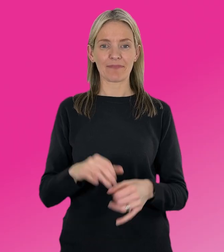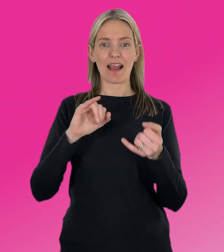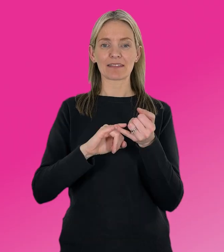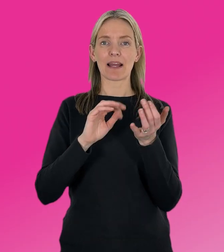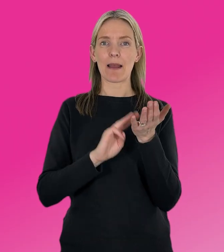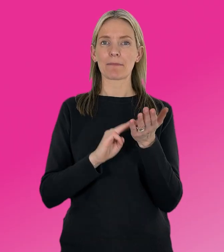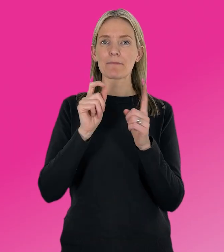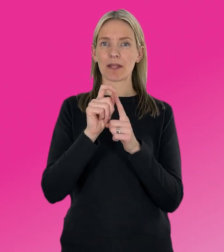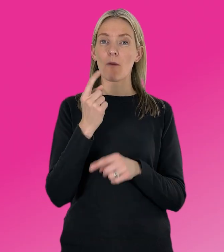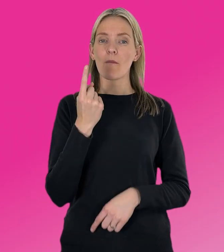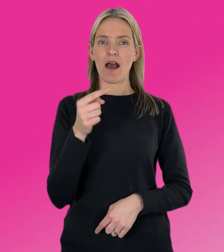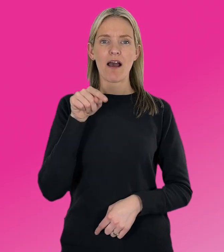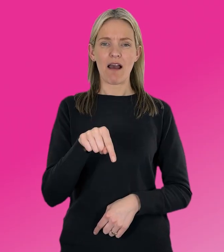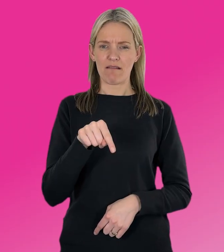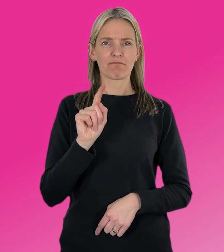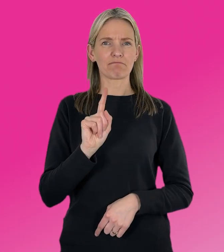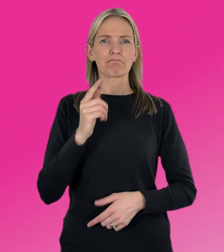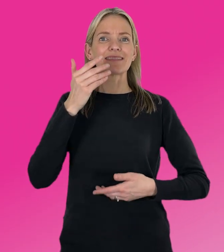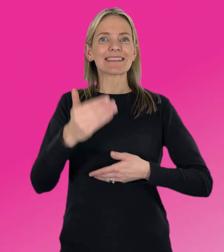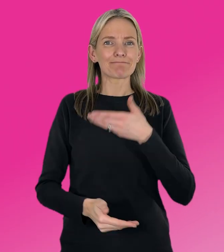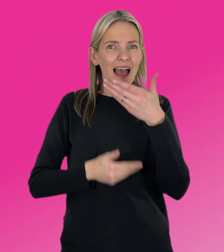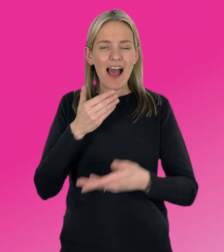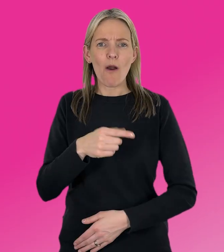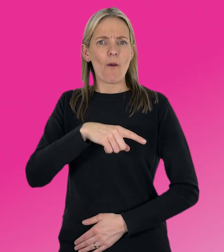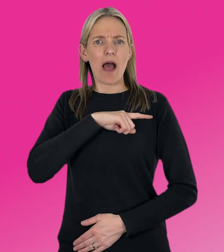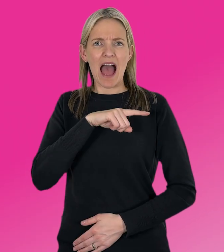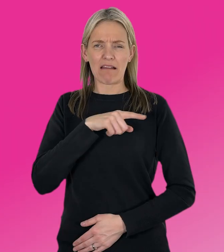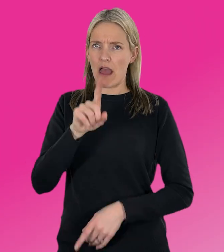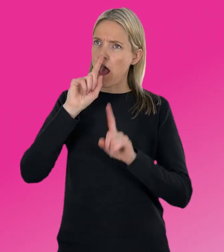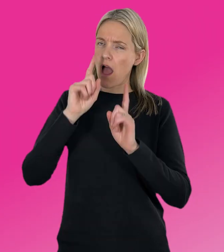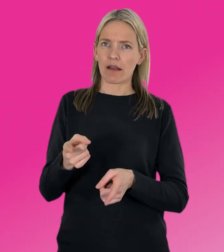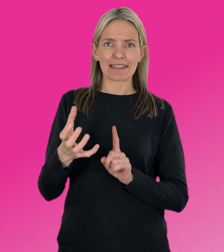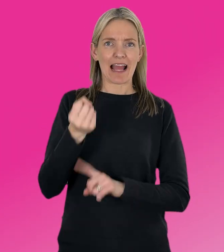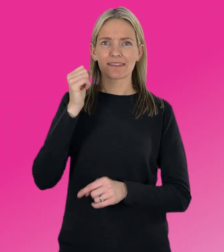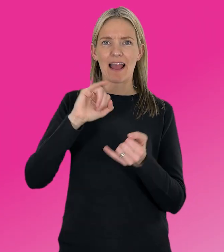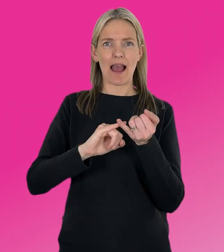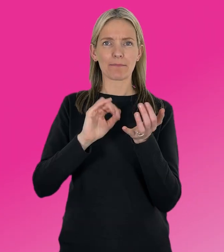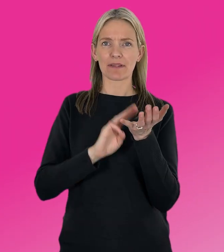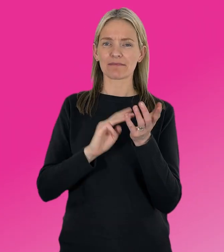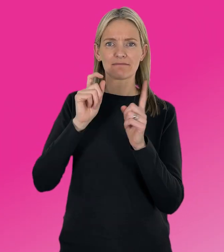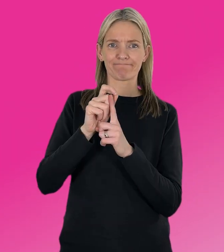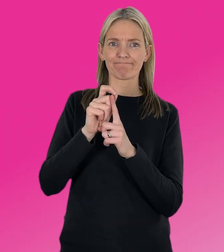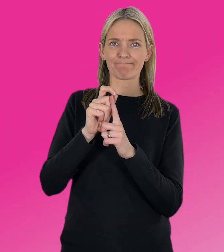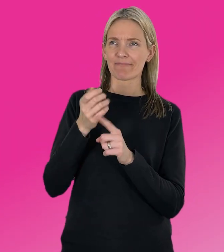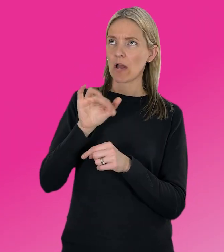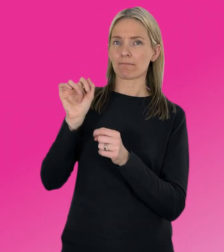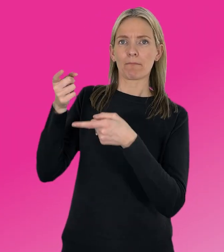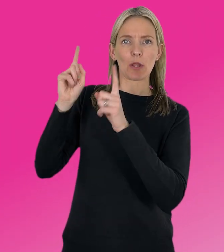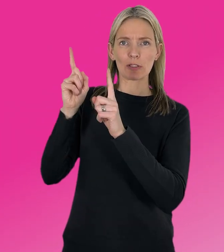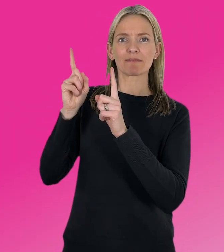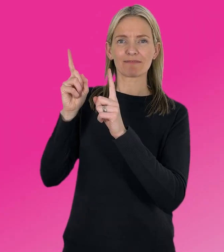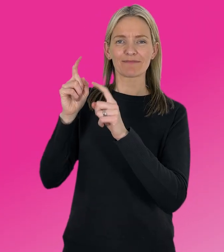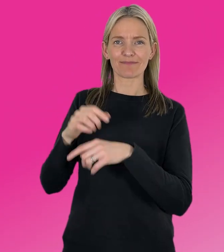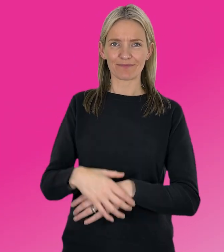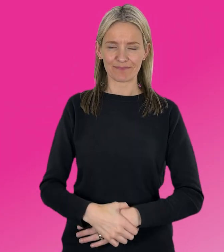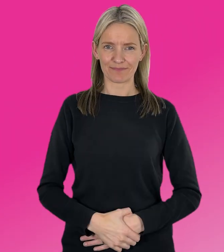The SMP1 explains why you cannot get Statutory Maternity Pay from your employer.